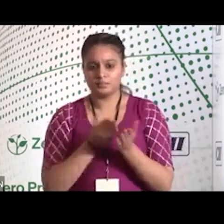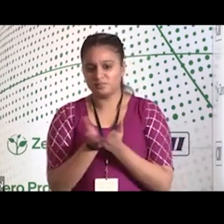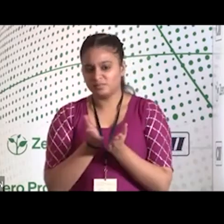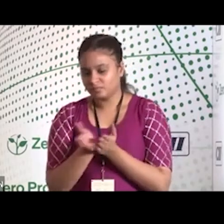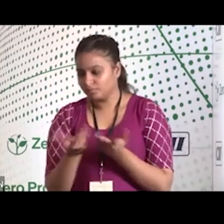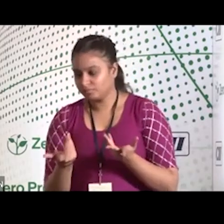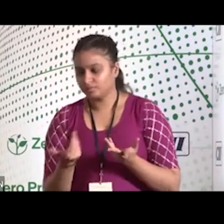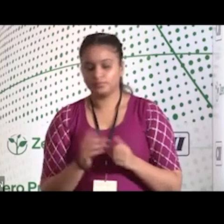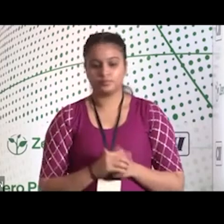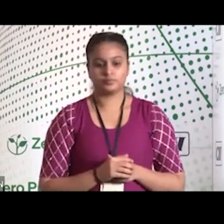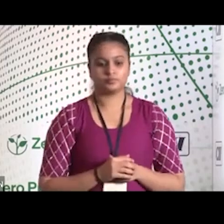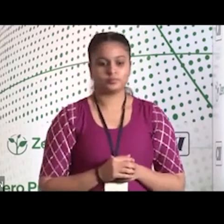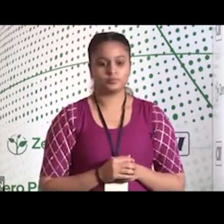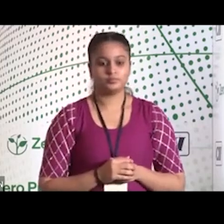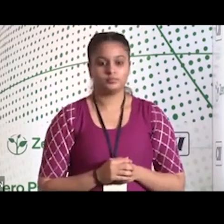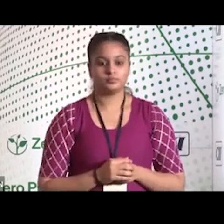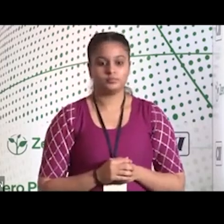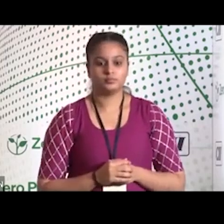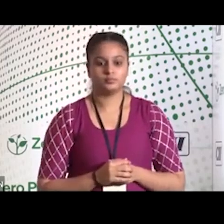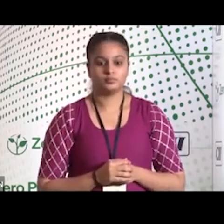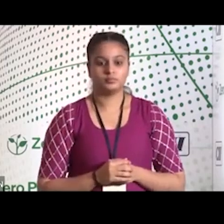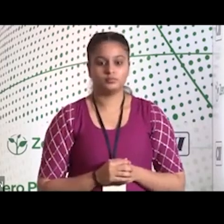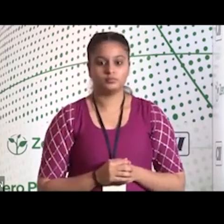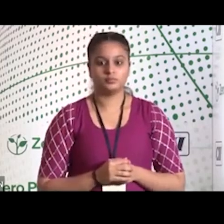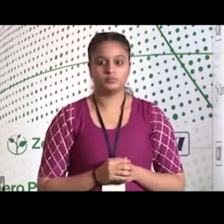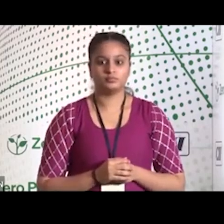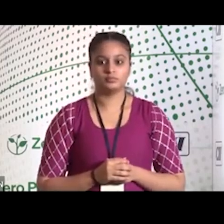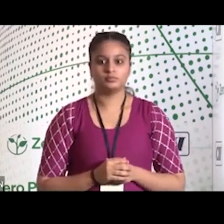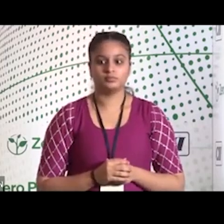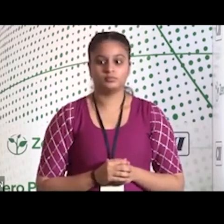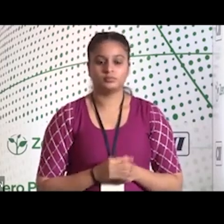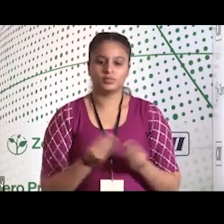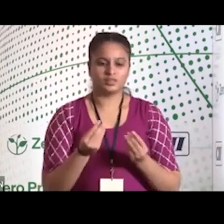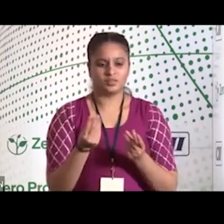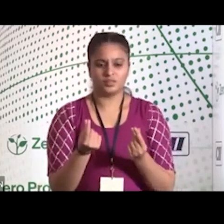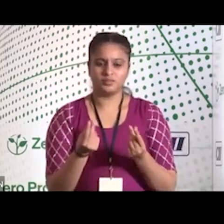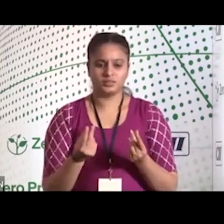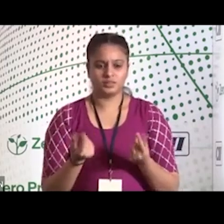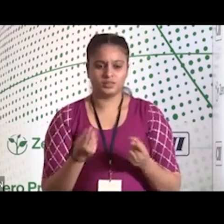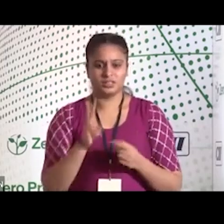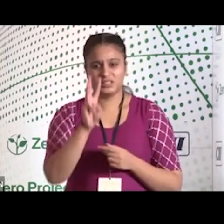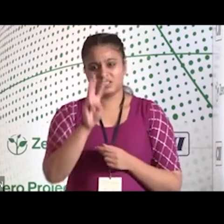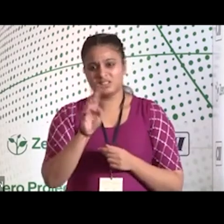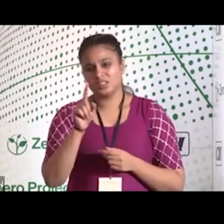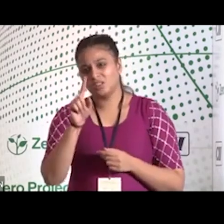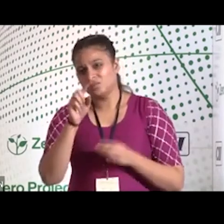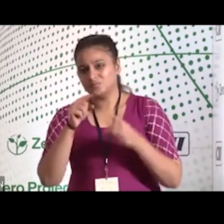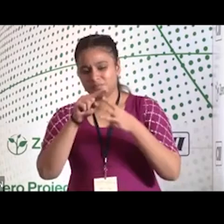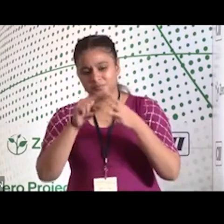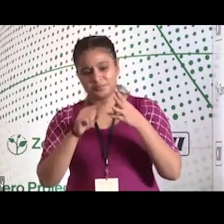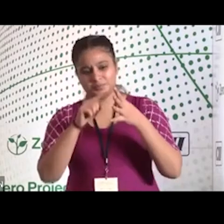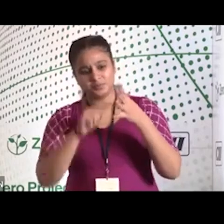from the initiatives that we have done. Yeah, very quickly, I think there are three or four things that stand out